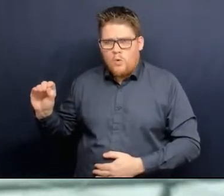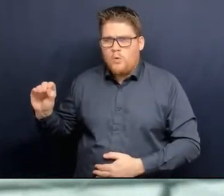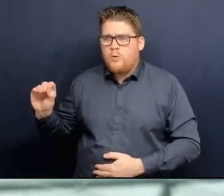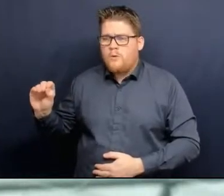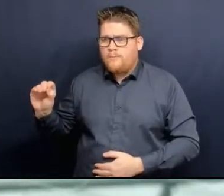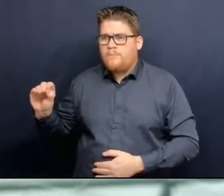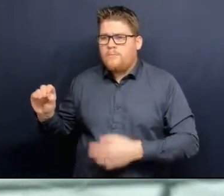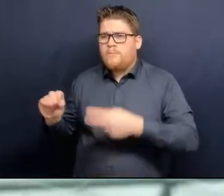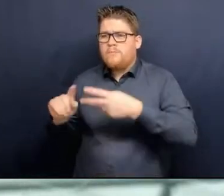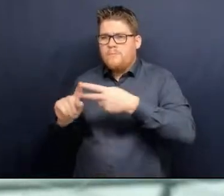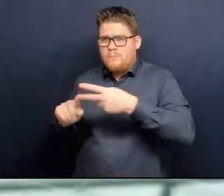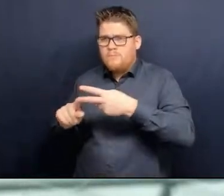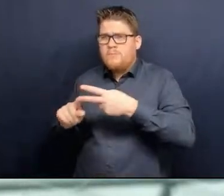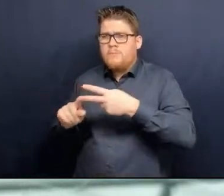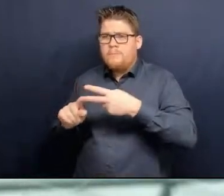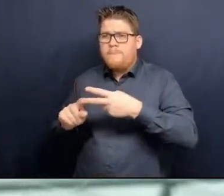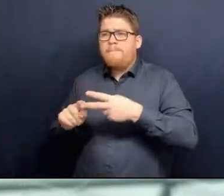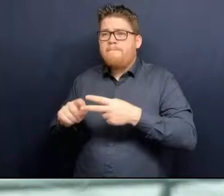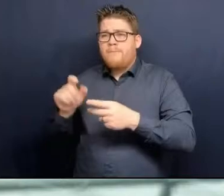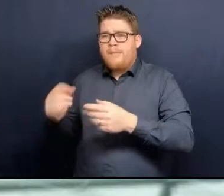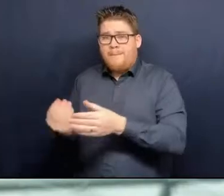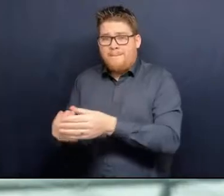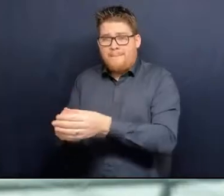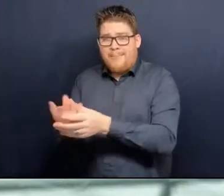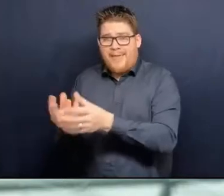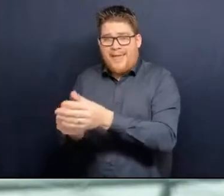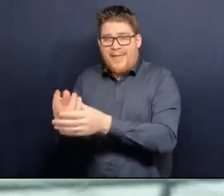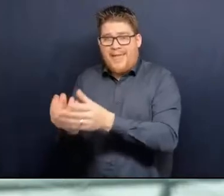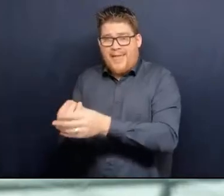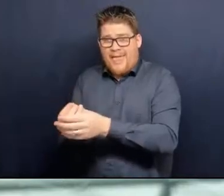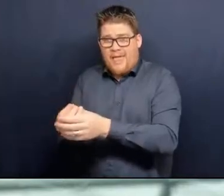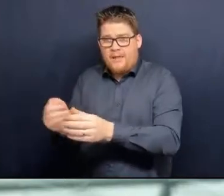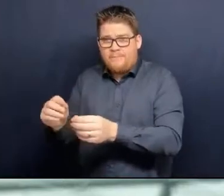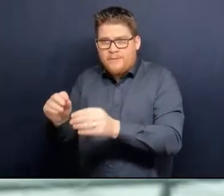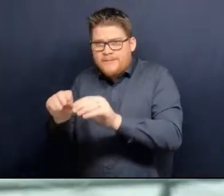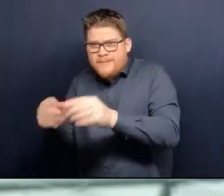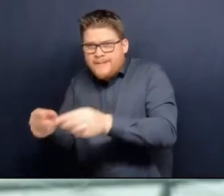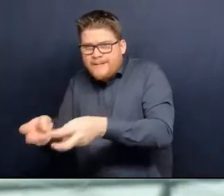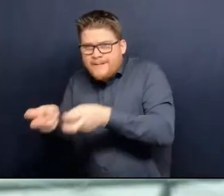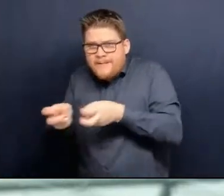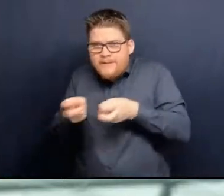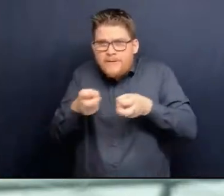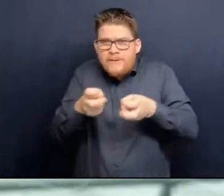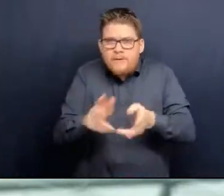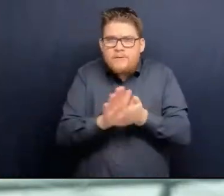. It uses what we call a virus like particle that has developed